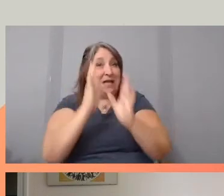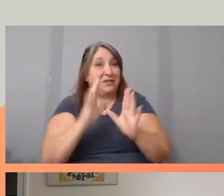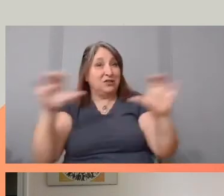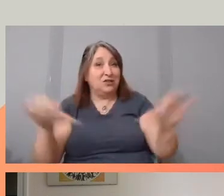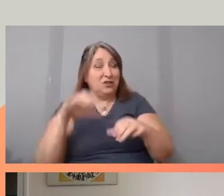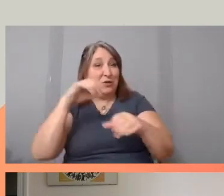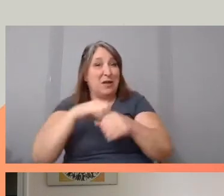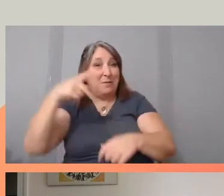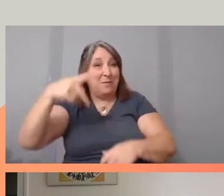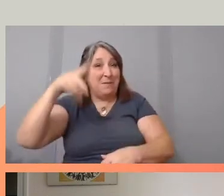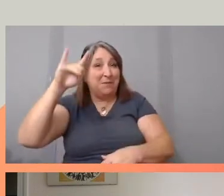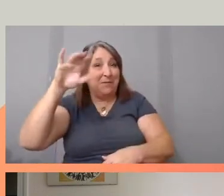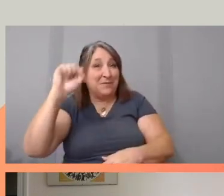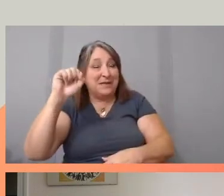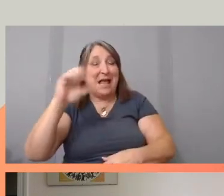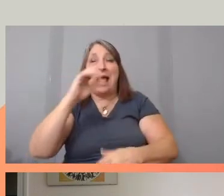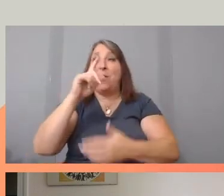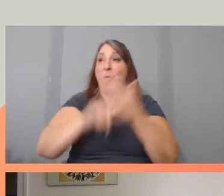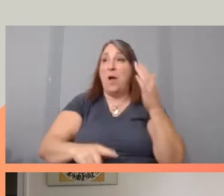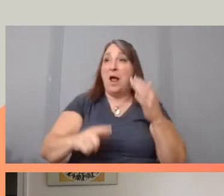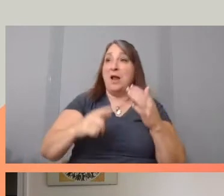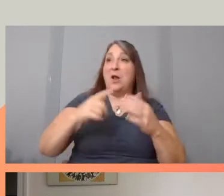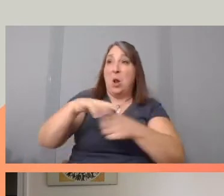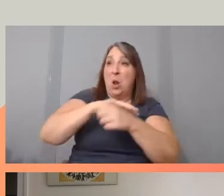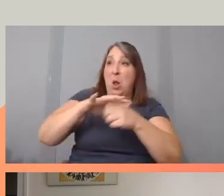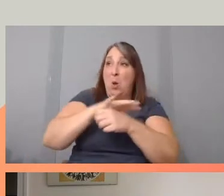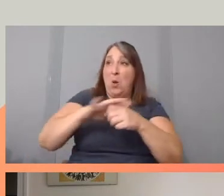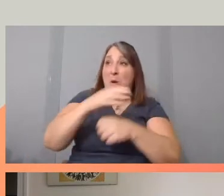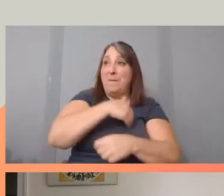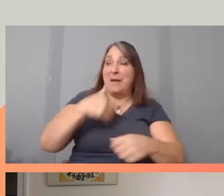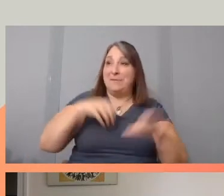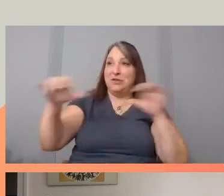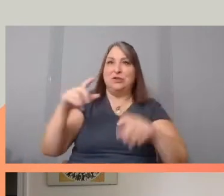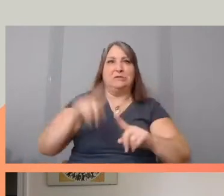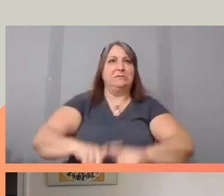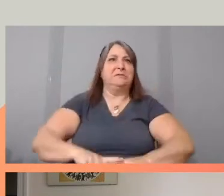and what local member station producers do, and how we can really build upon